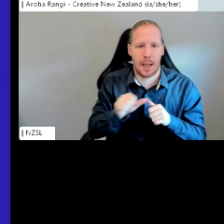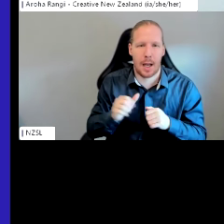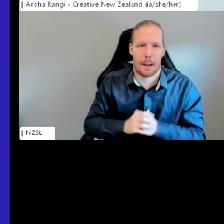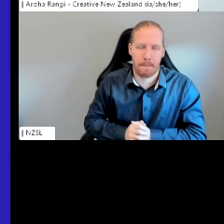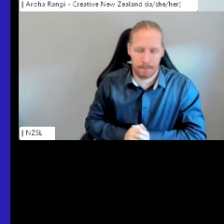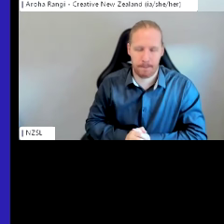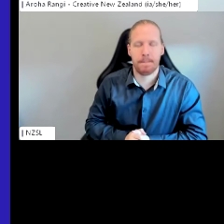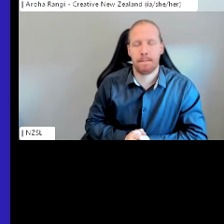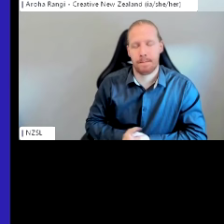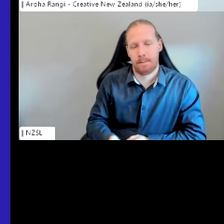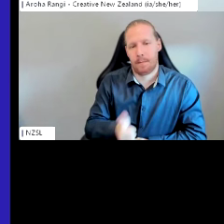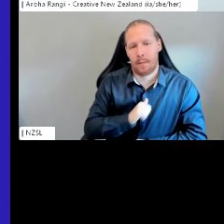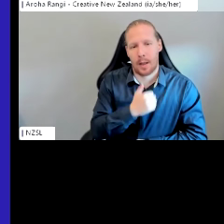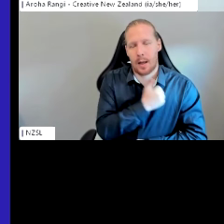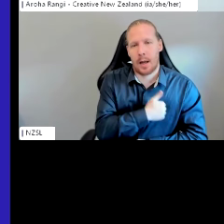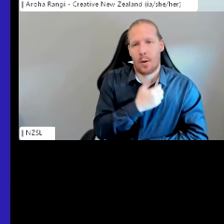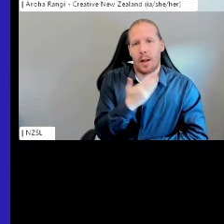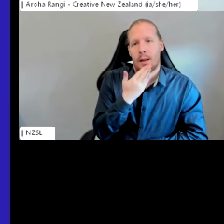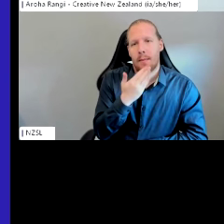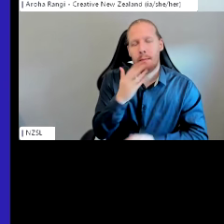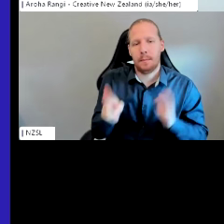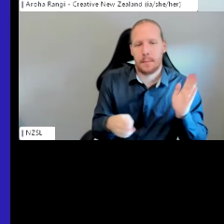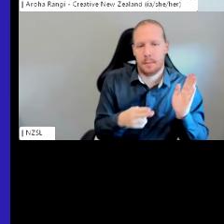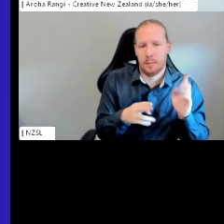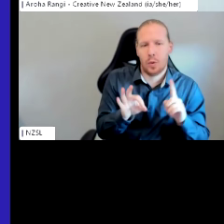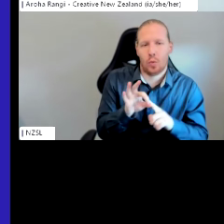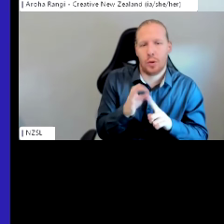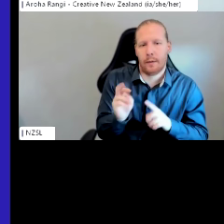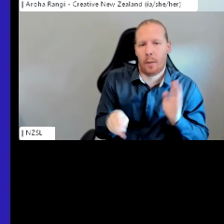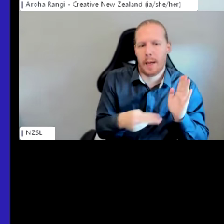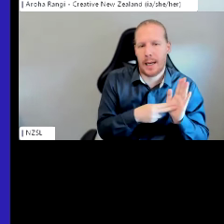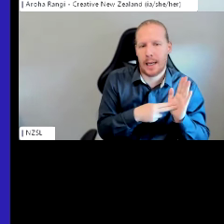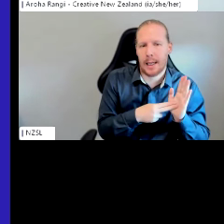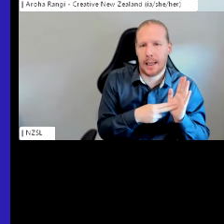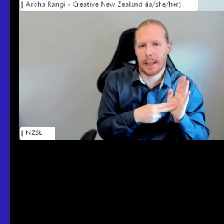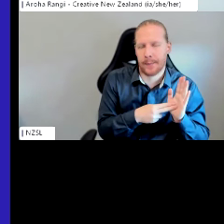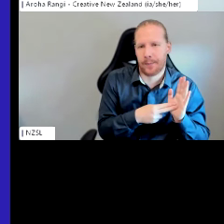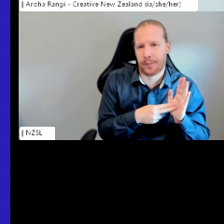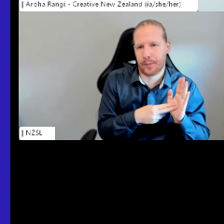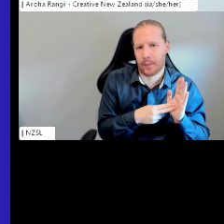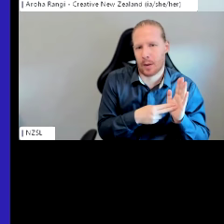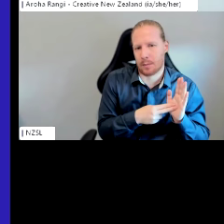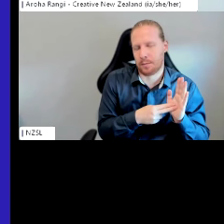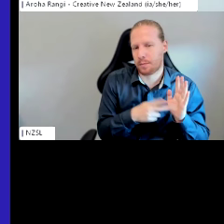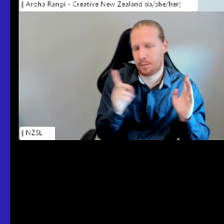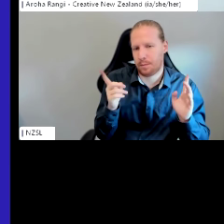from Nick just um going back to your comments and advice around um communications. Do you think